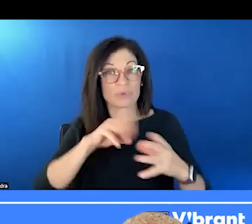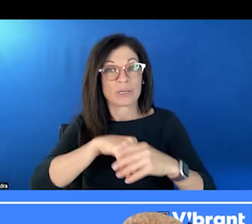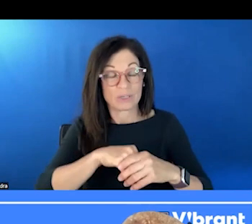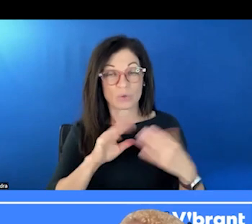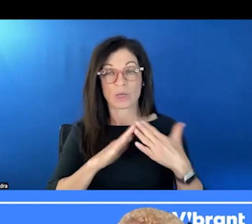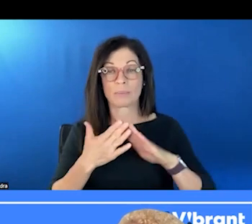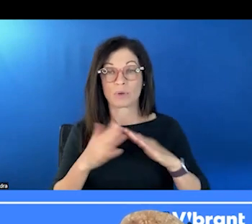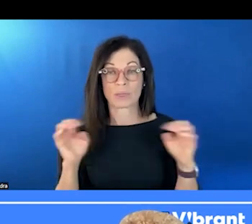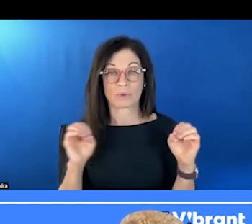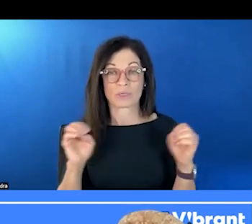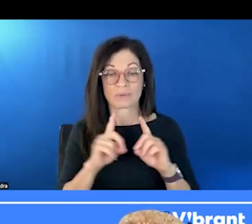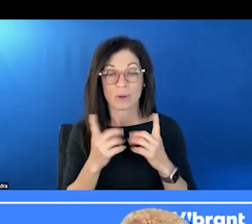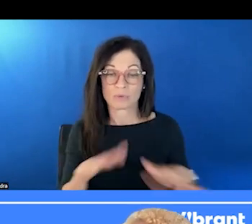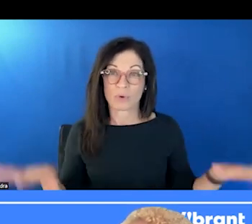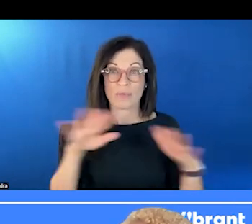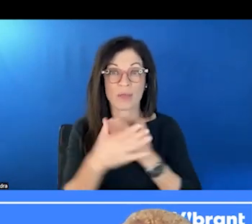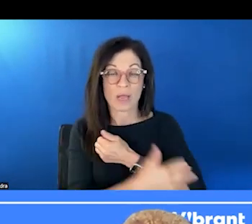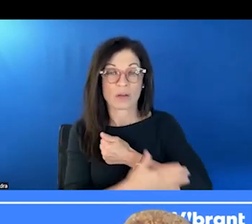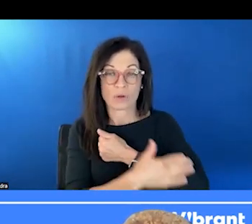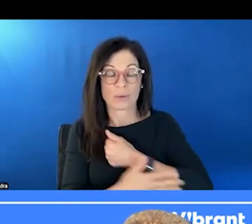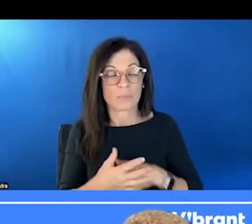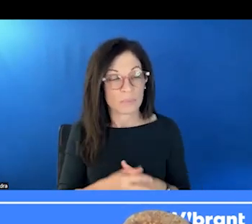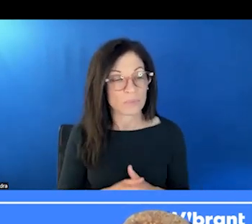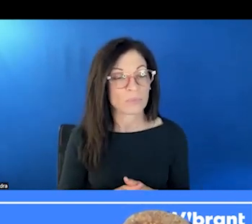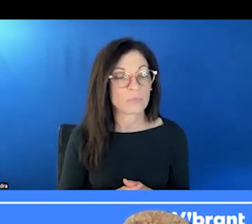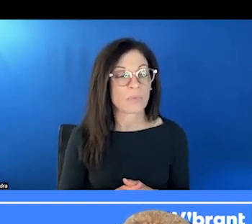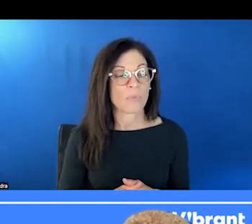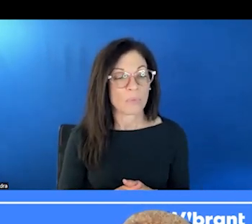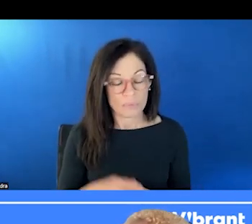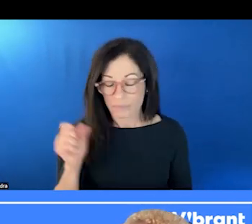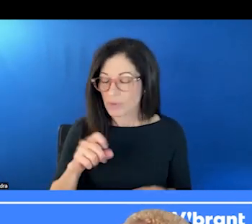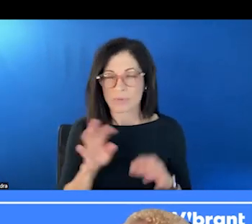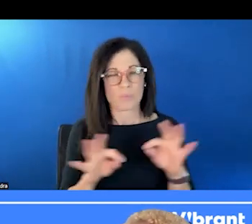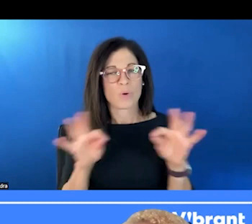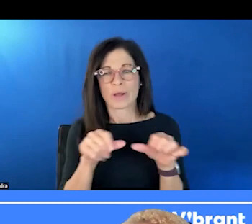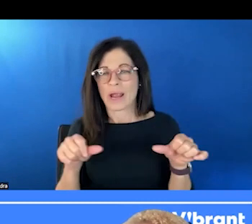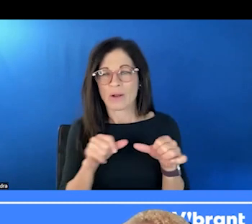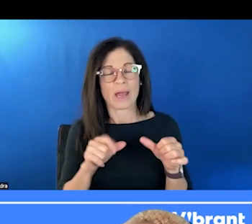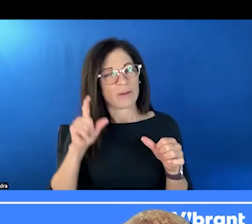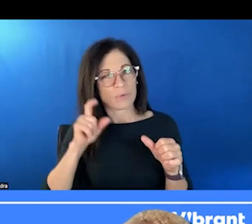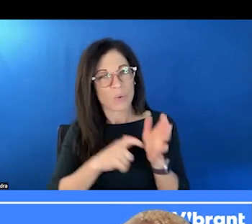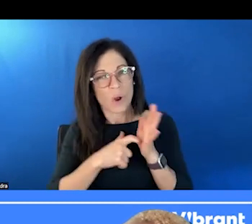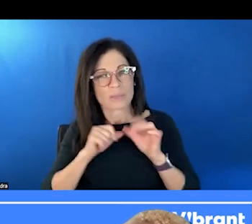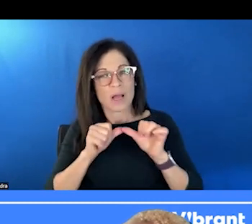ER AROUND THE COUNTRY. VERY IMPORTANT WORK AND ONGOING WORK. THANK YOU FOR THE OPPORTUNITY TO MAKE COMMENTS.